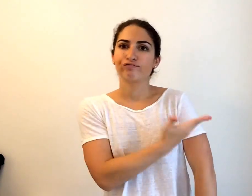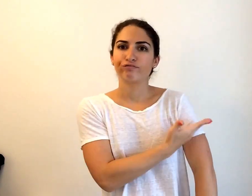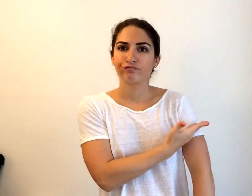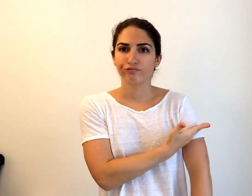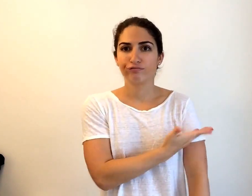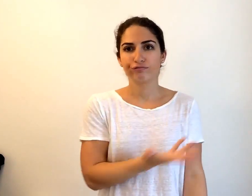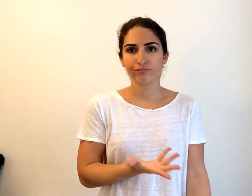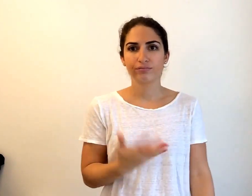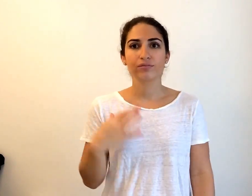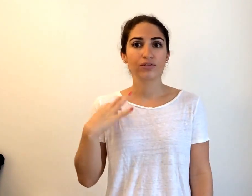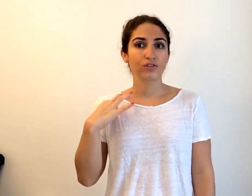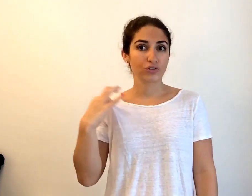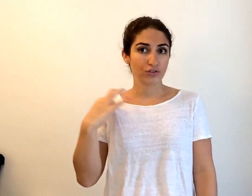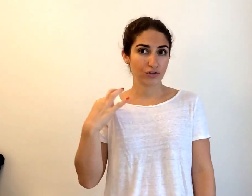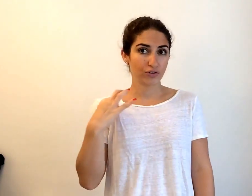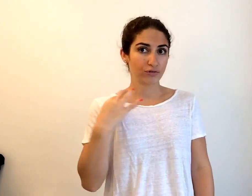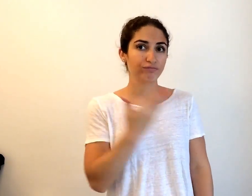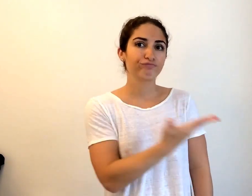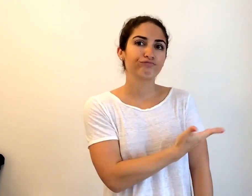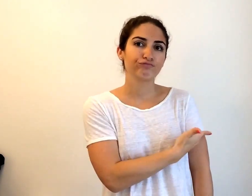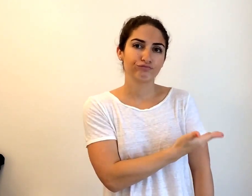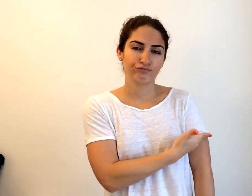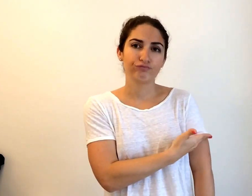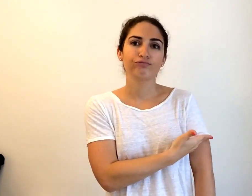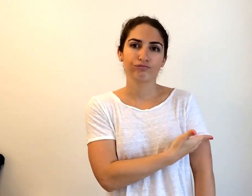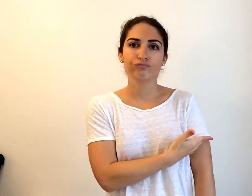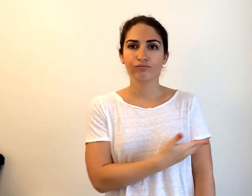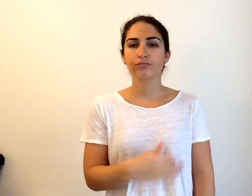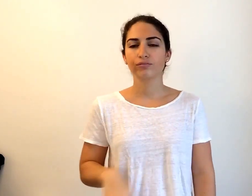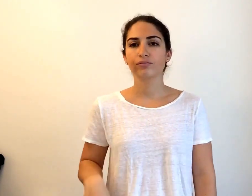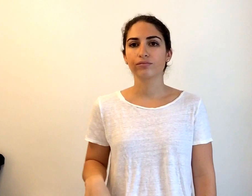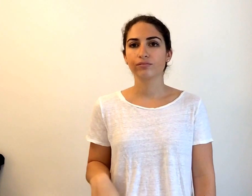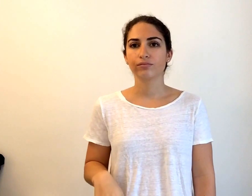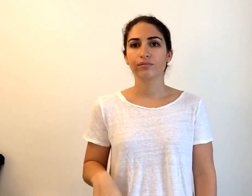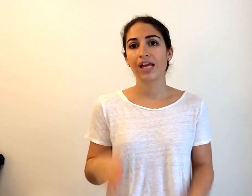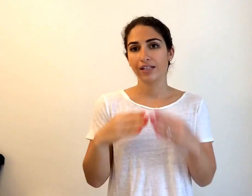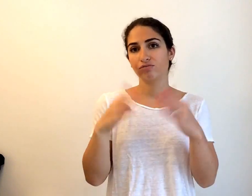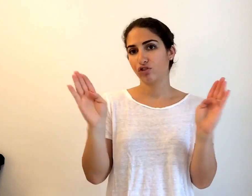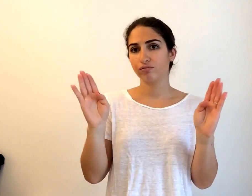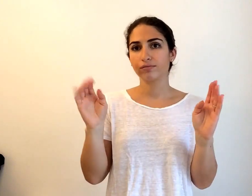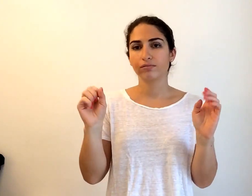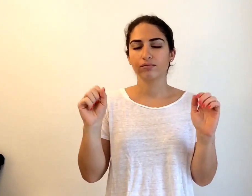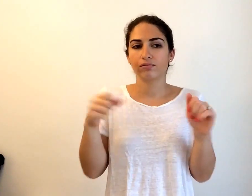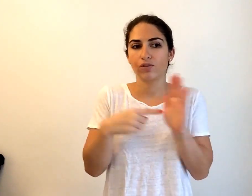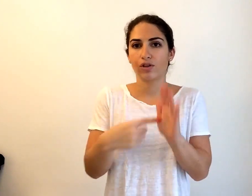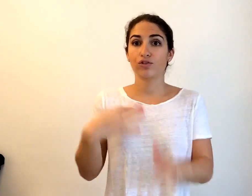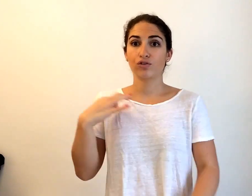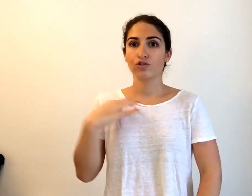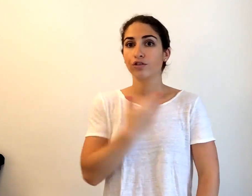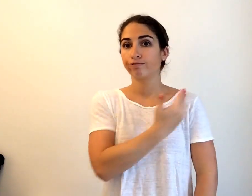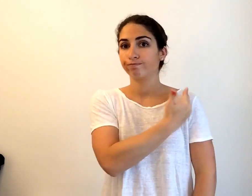"Shirt, short sleeve." = T-shirt. In general -- for